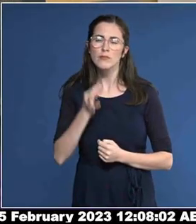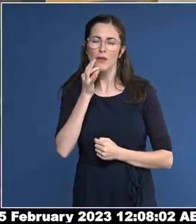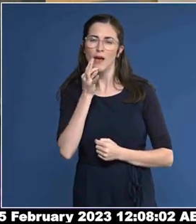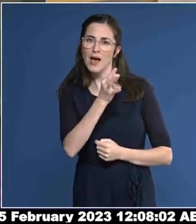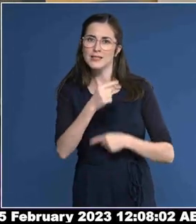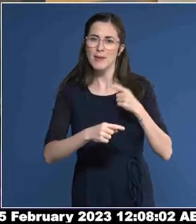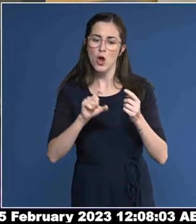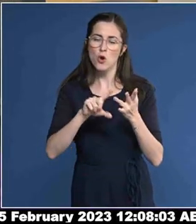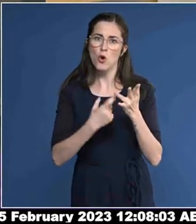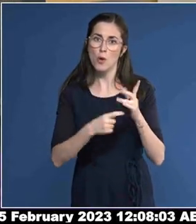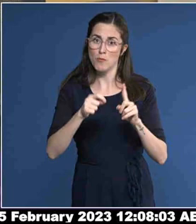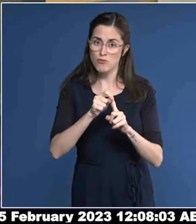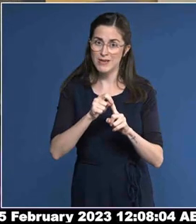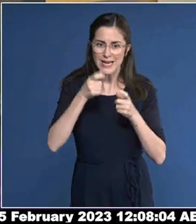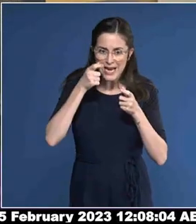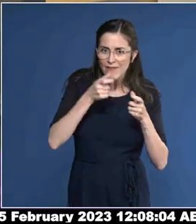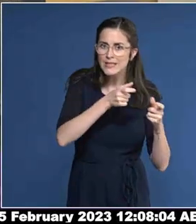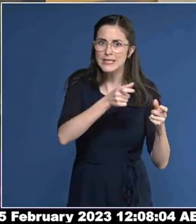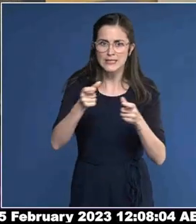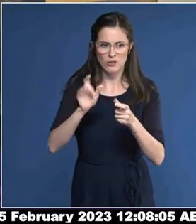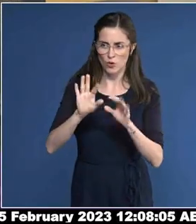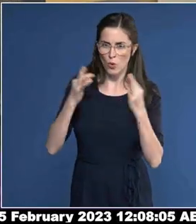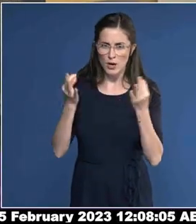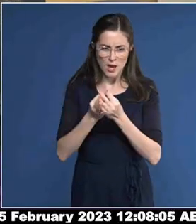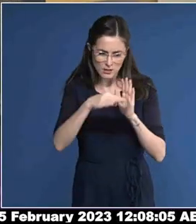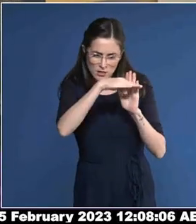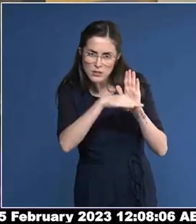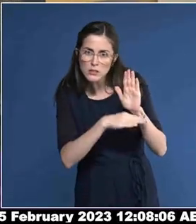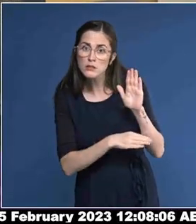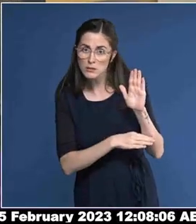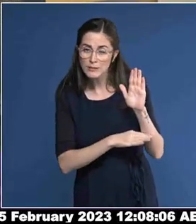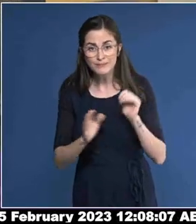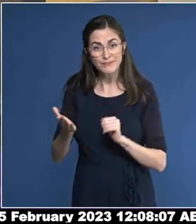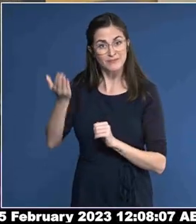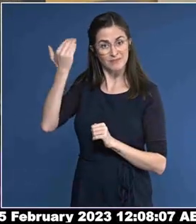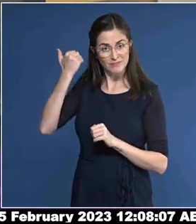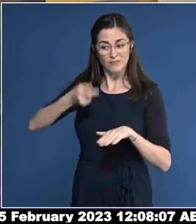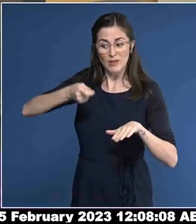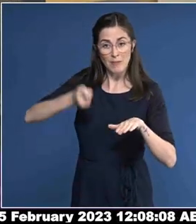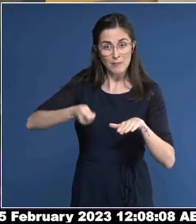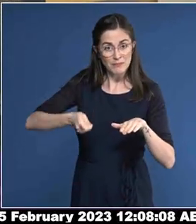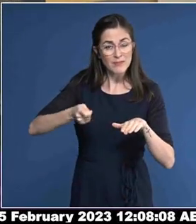hearing 23, and the Royal Commission made some findings, as you're aware, in relation